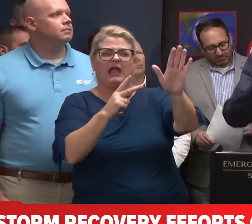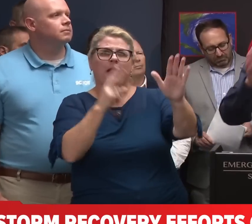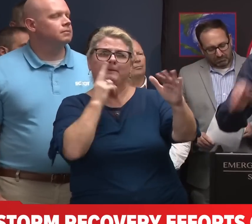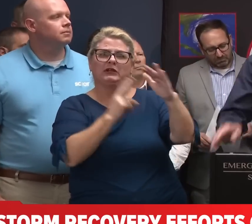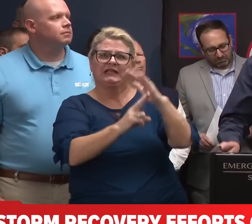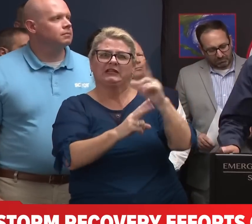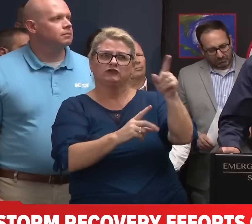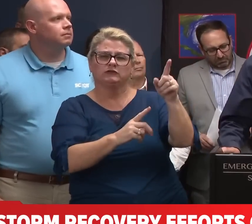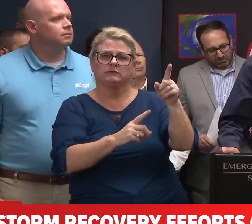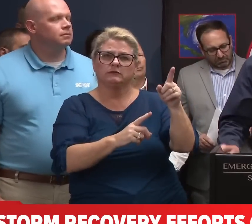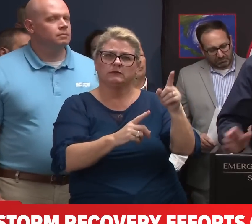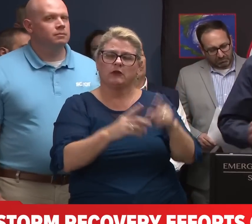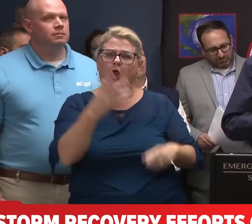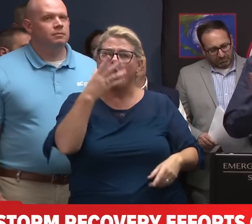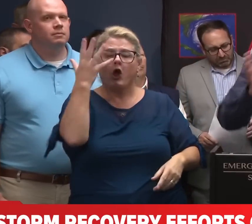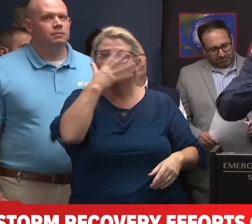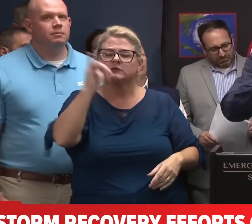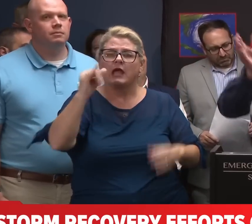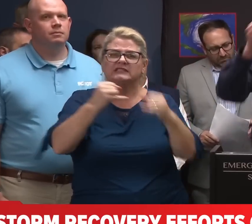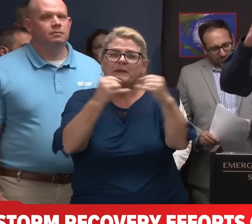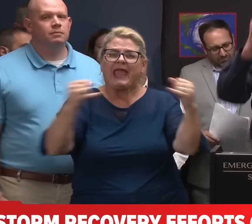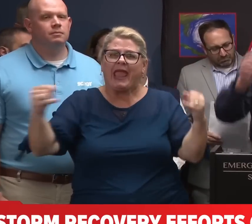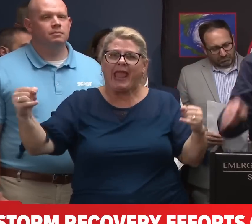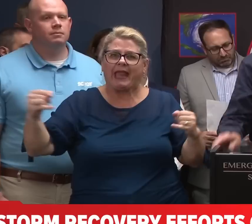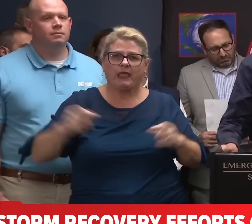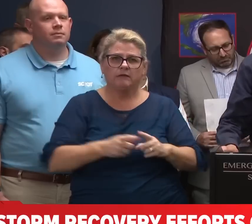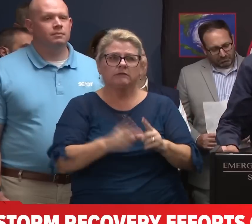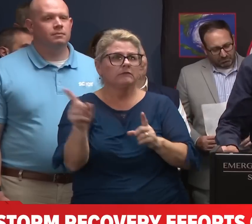it looks like a plate of spaghetti sometimes with all these different routes.